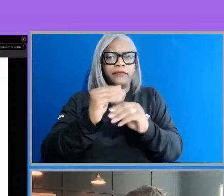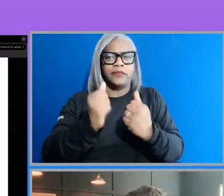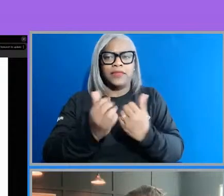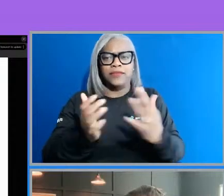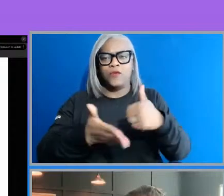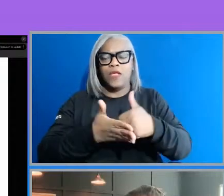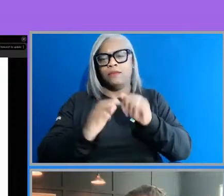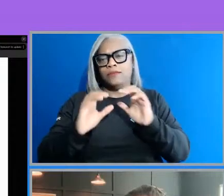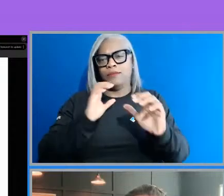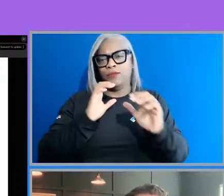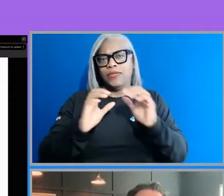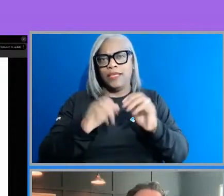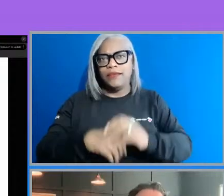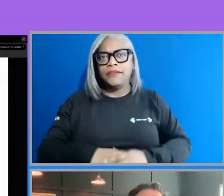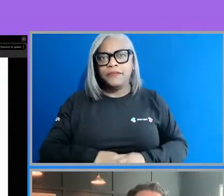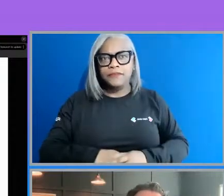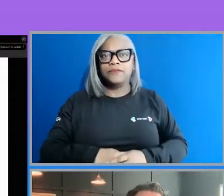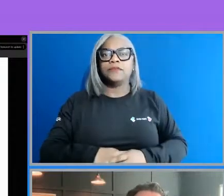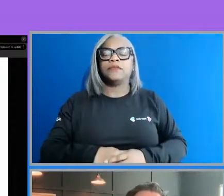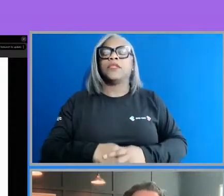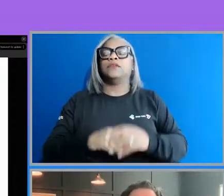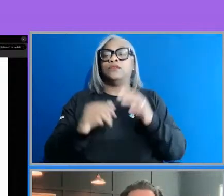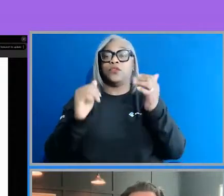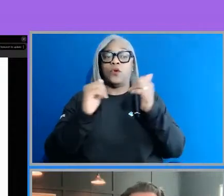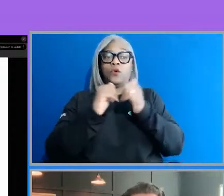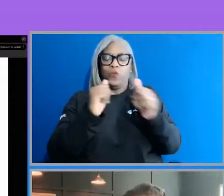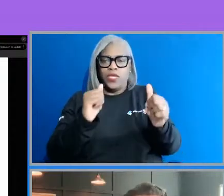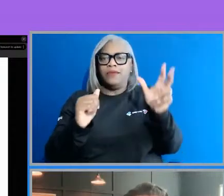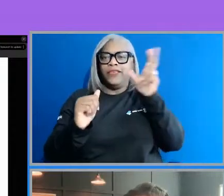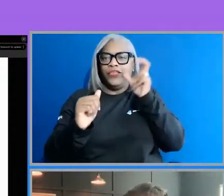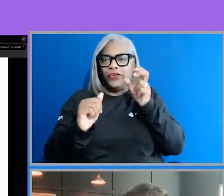this all the time, but how do we test for it? How do we make sure